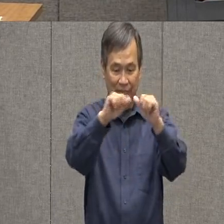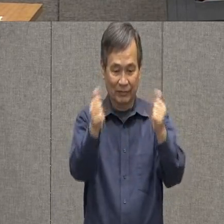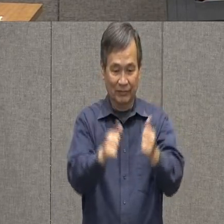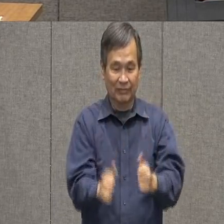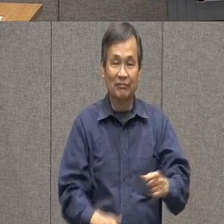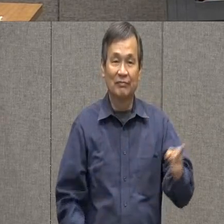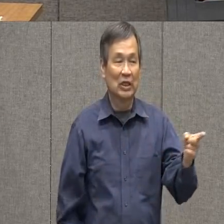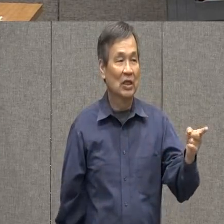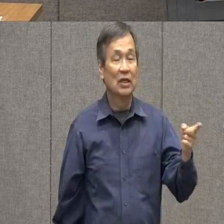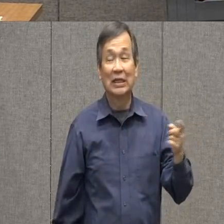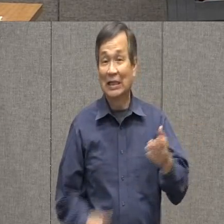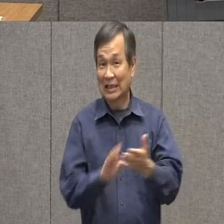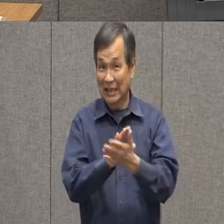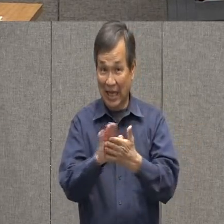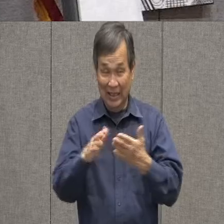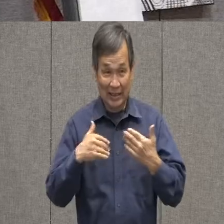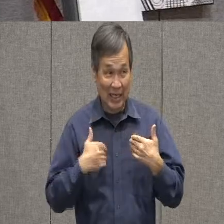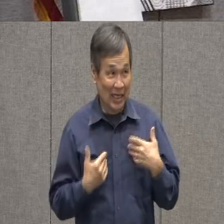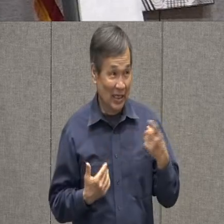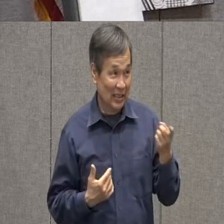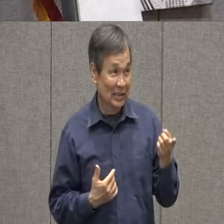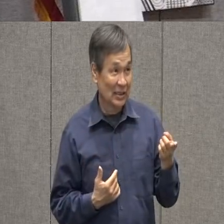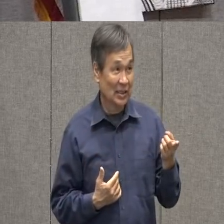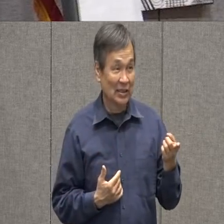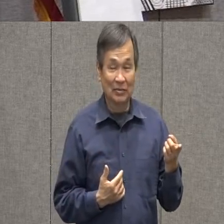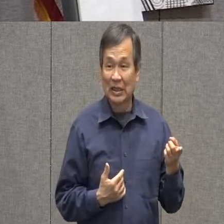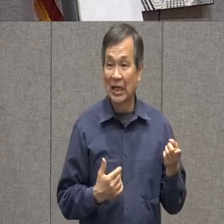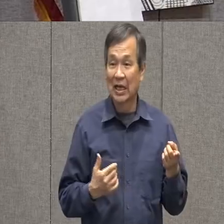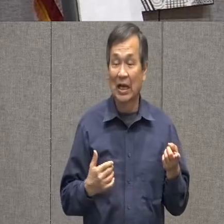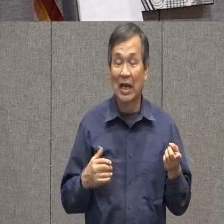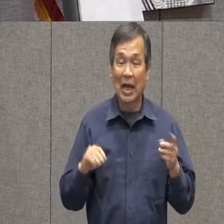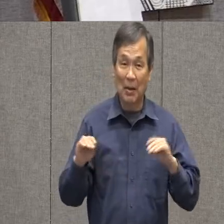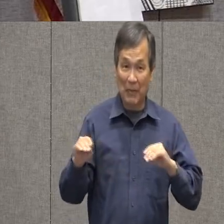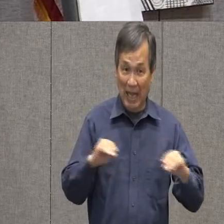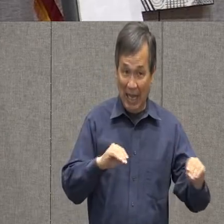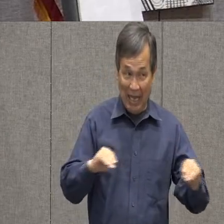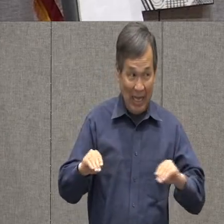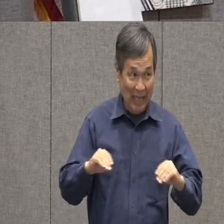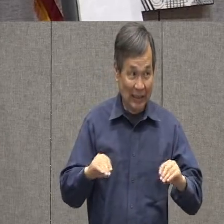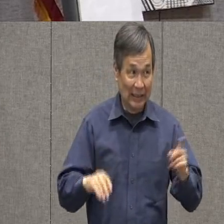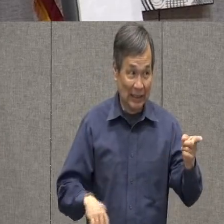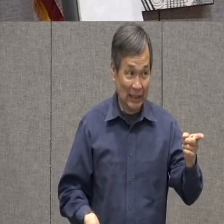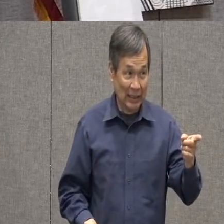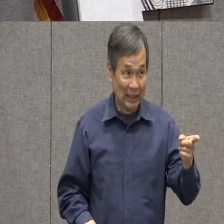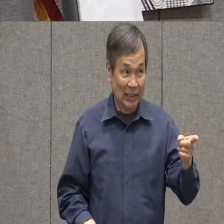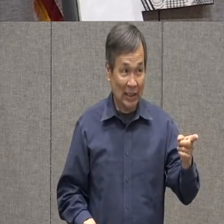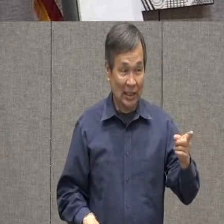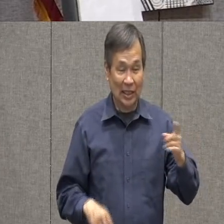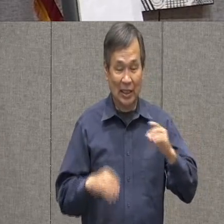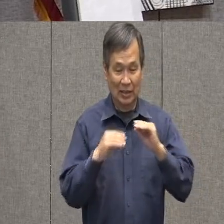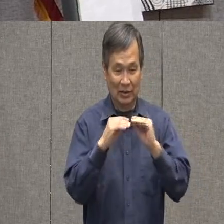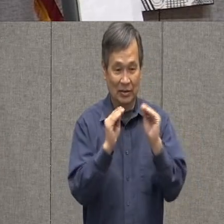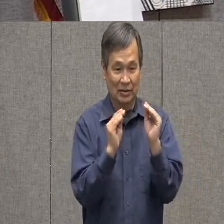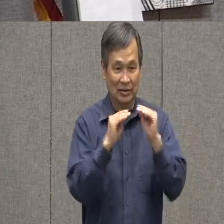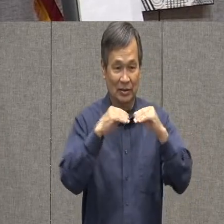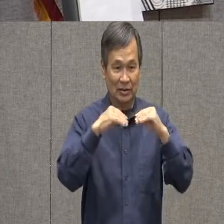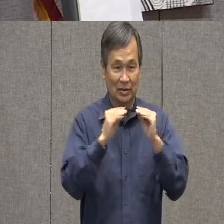artist tools to have because they do bend. And wherever you see joints, they're often in the shape of a circle.